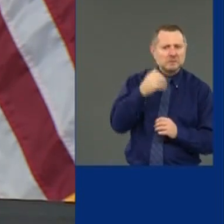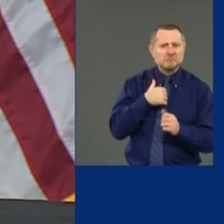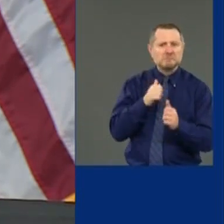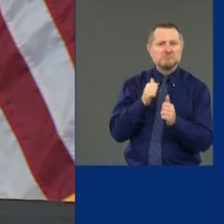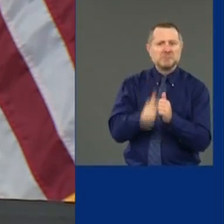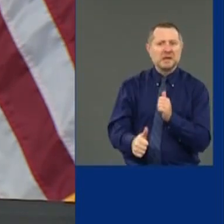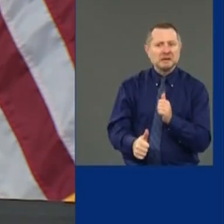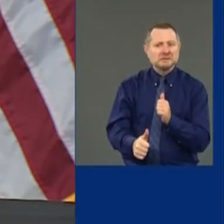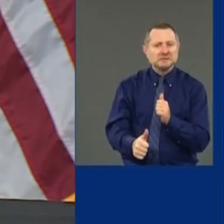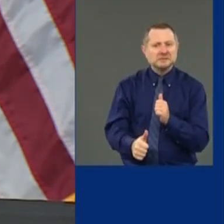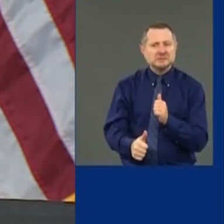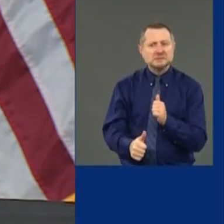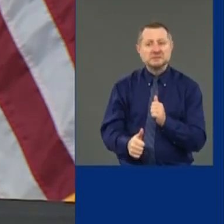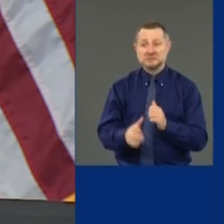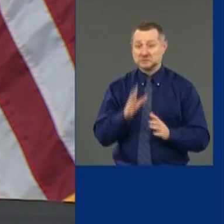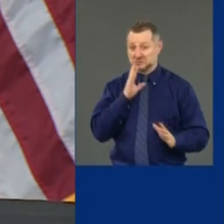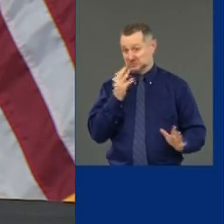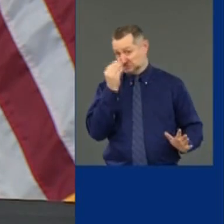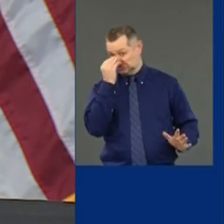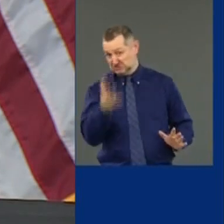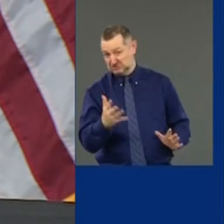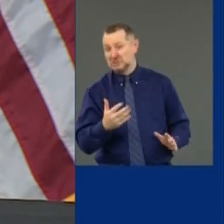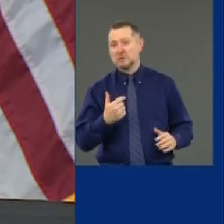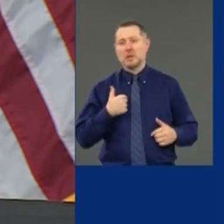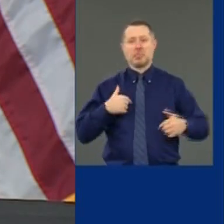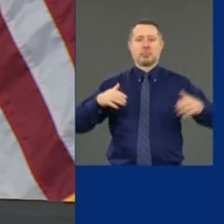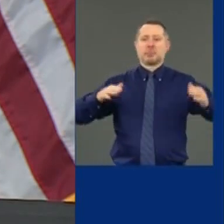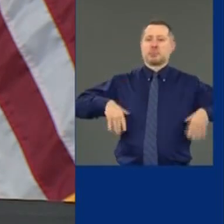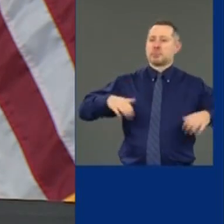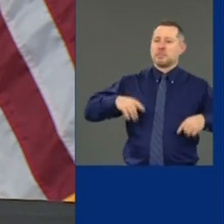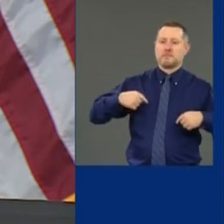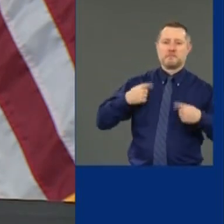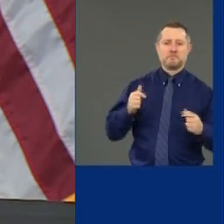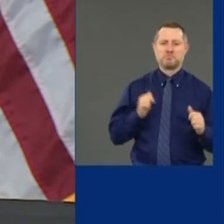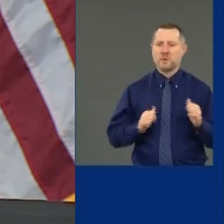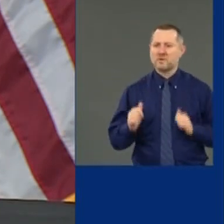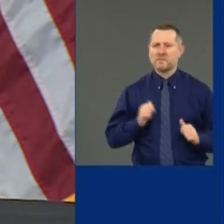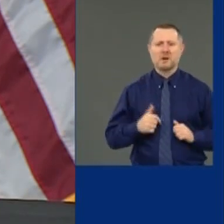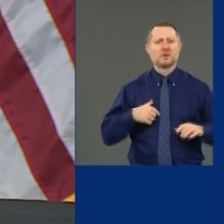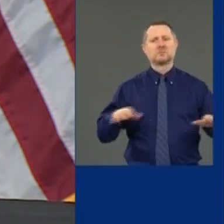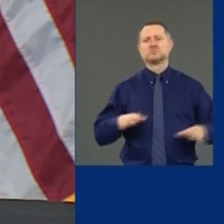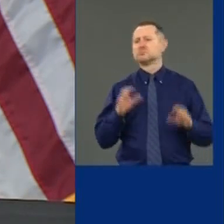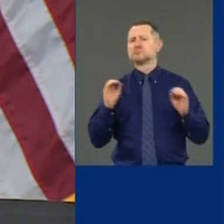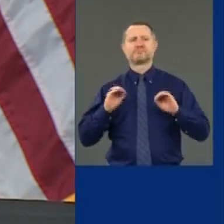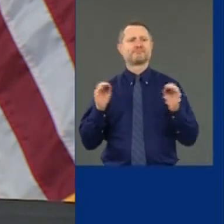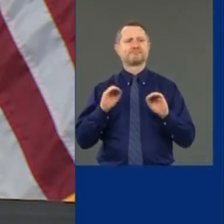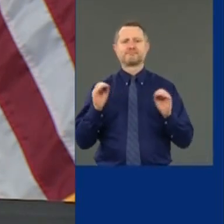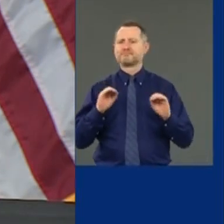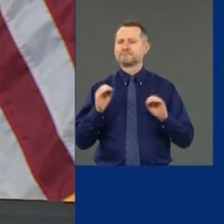SO JUST... JUST PASSED. JUST PASSED. I'M ACTUALLY, YOU NOY, WE HAVEN'T BEEN ABLE TO PERFORM OR